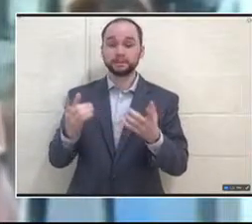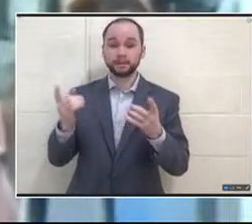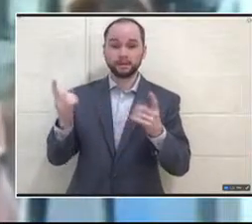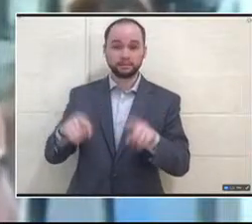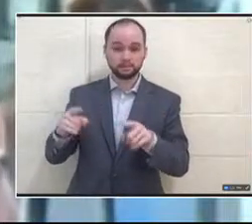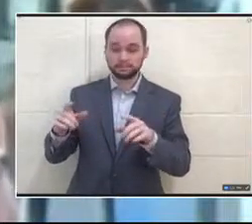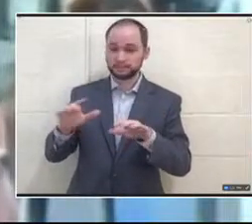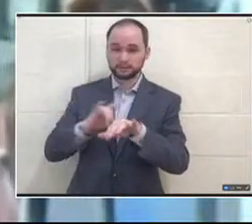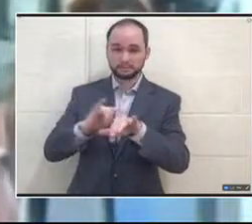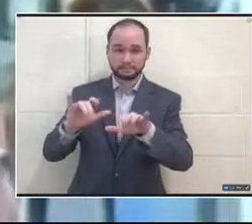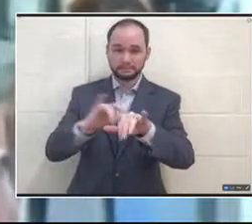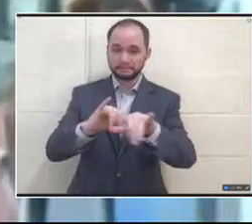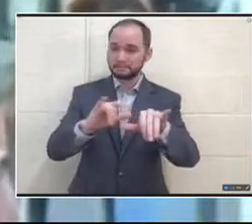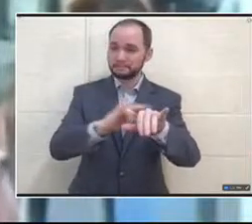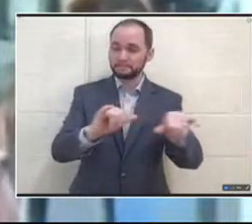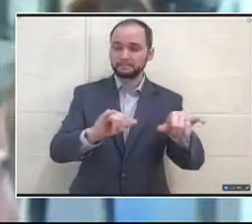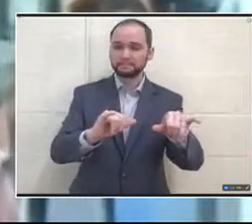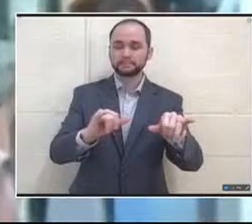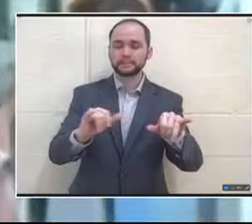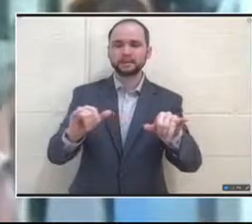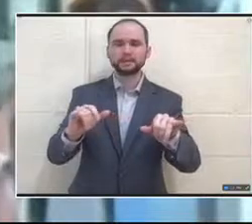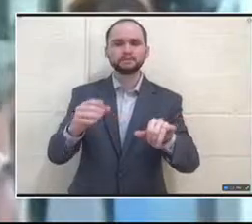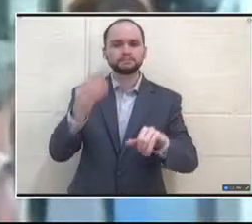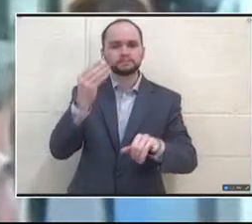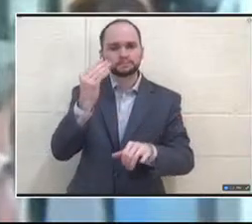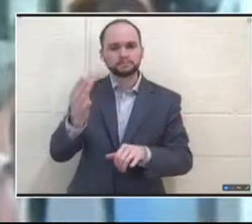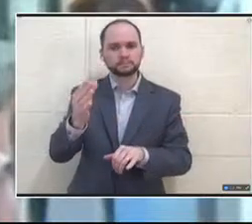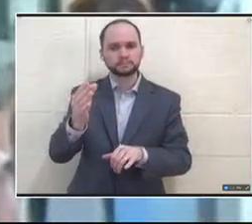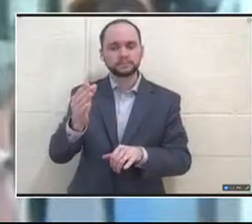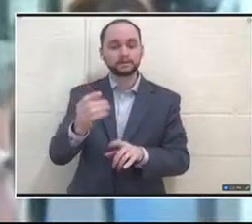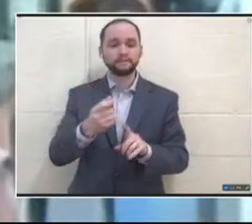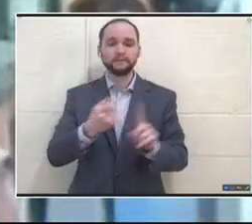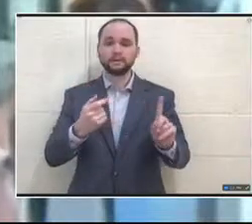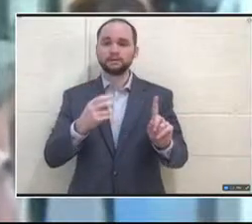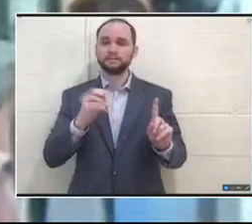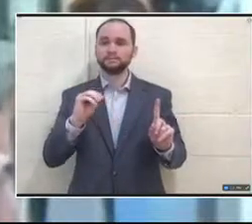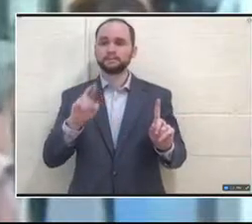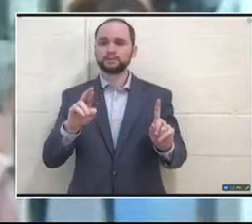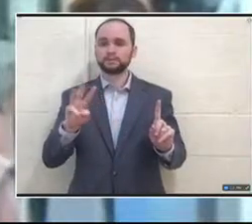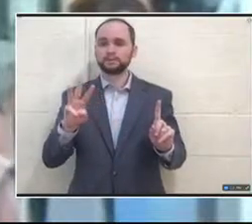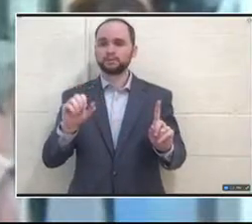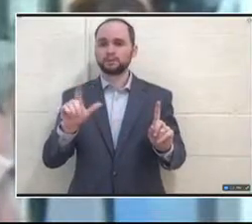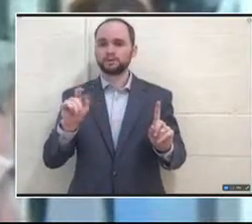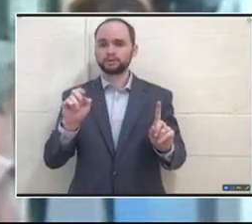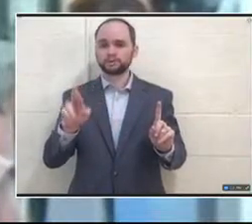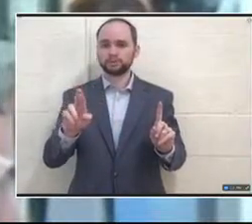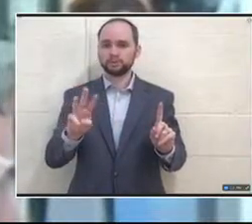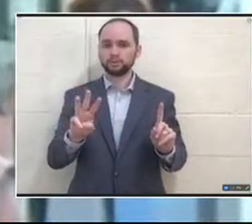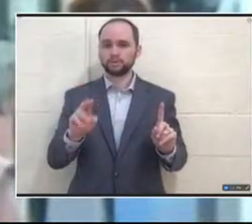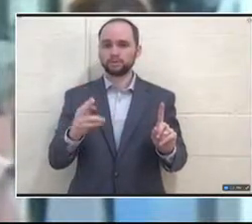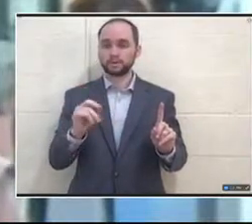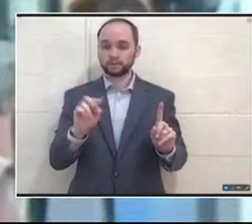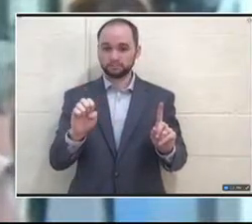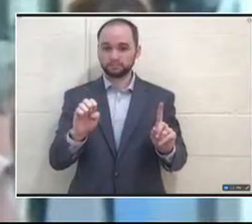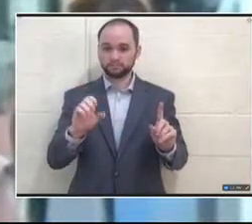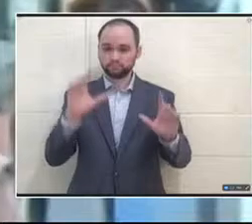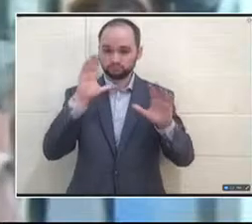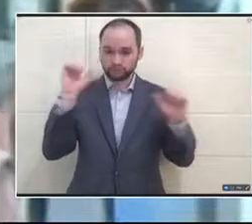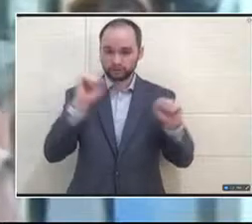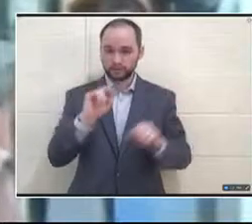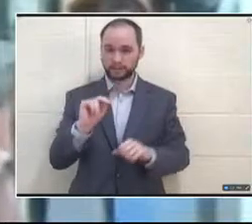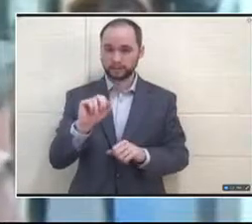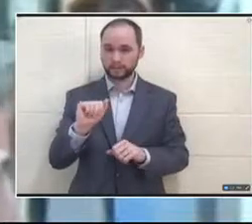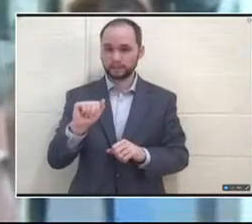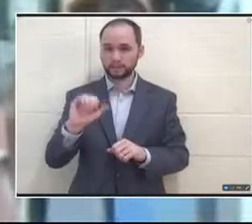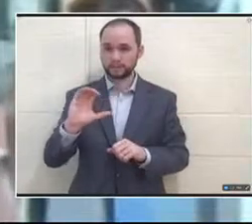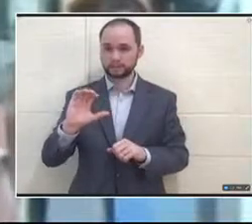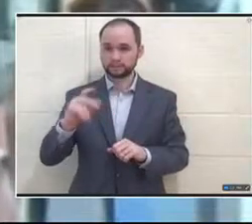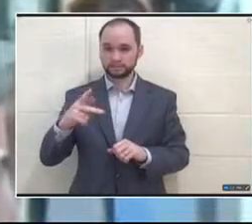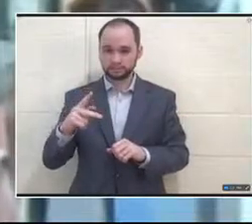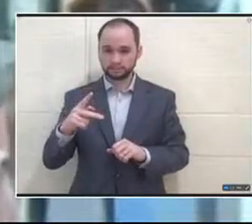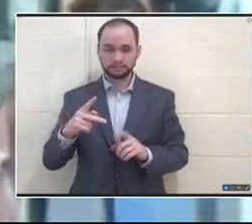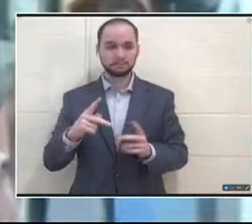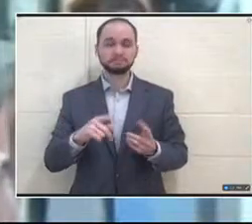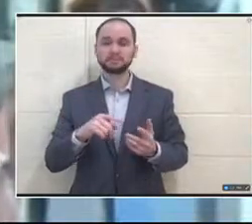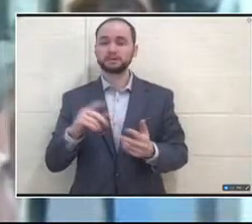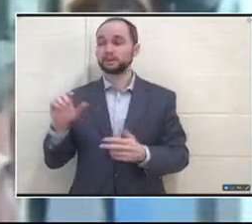come about through Mr. Walter White, our first lady Eleanor Roosevelt and Mr. Harold Ickes that if a rejection were